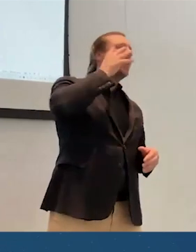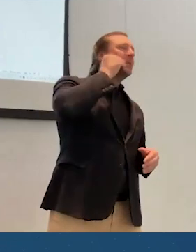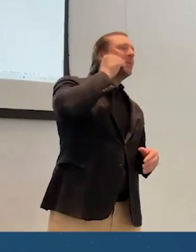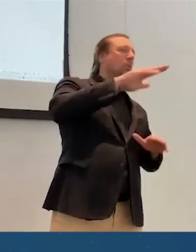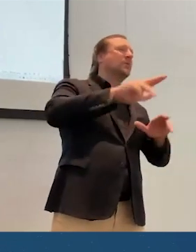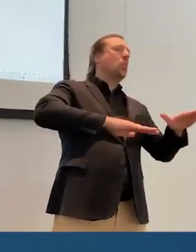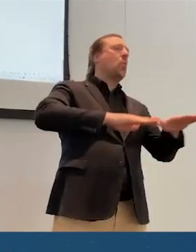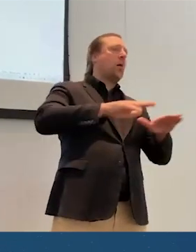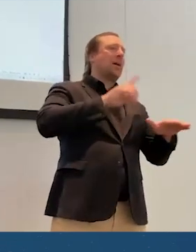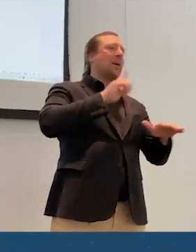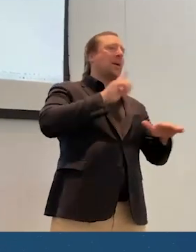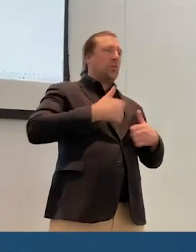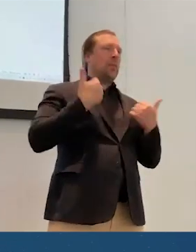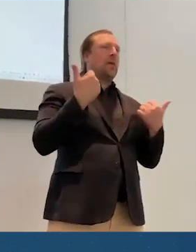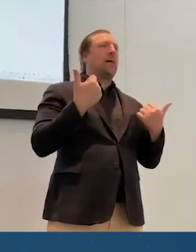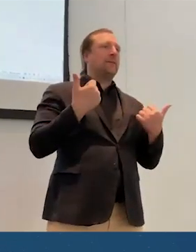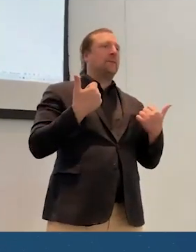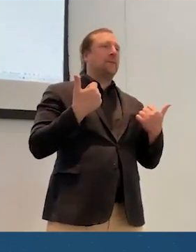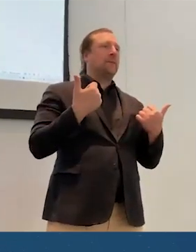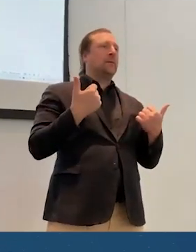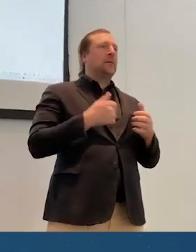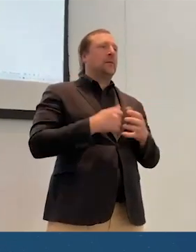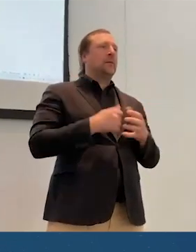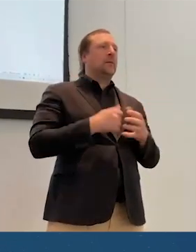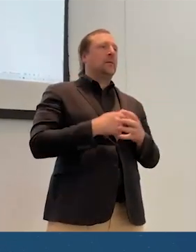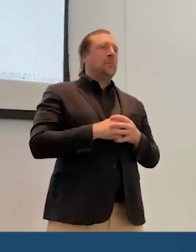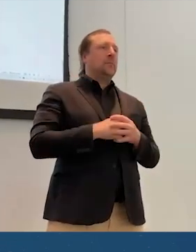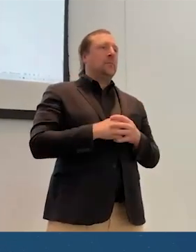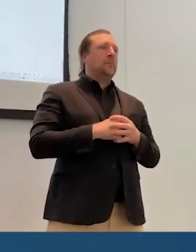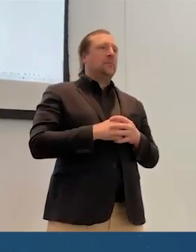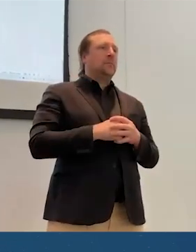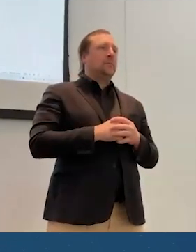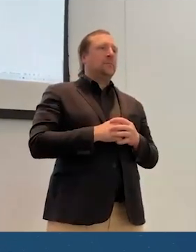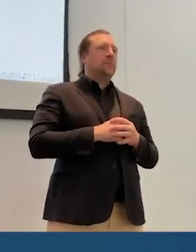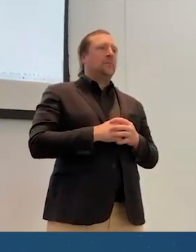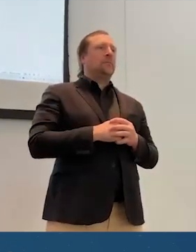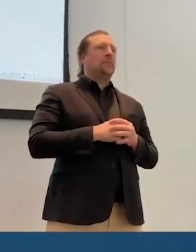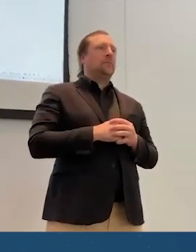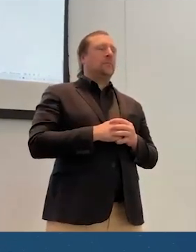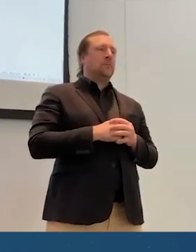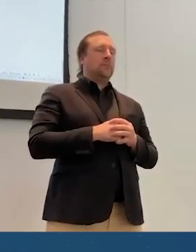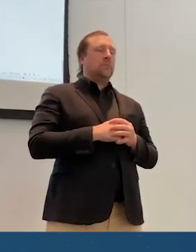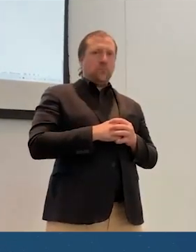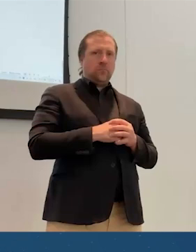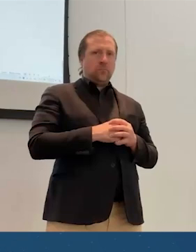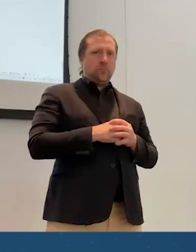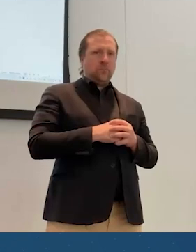in their real life because when I was-- when we were looking at the literature,